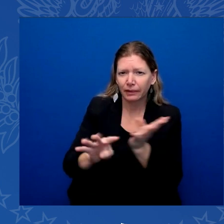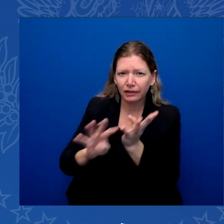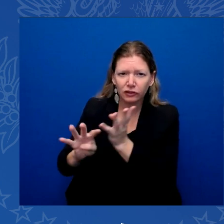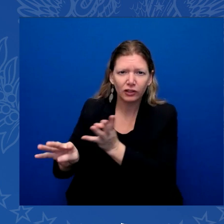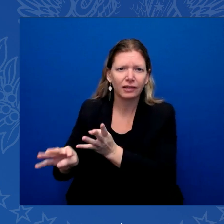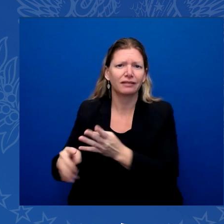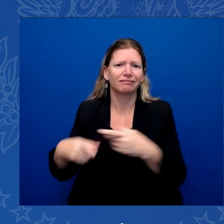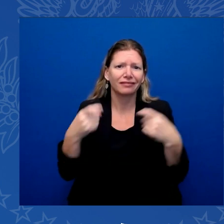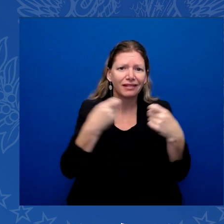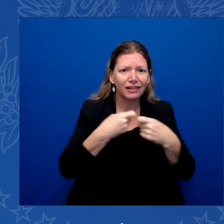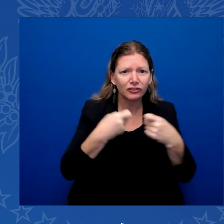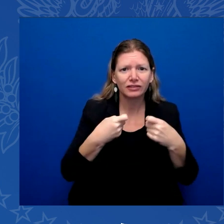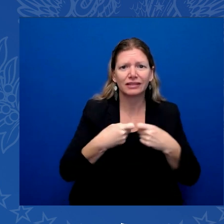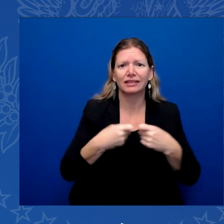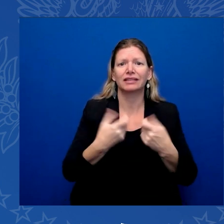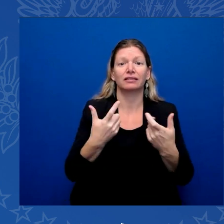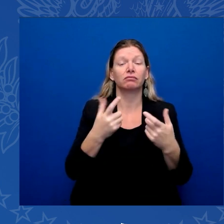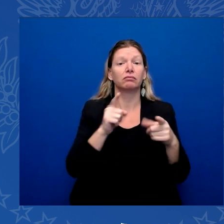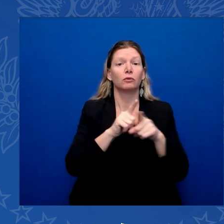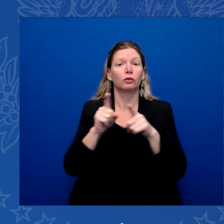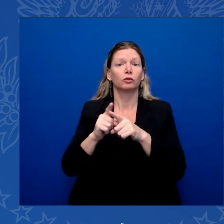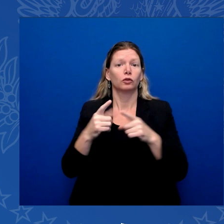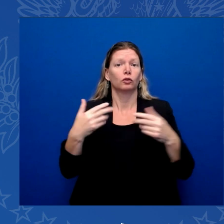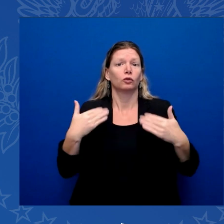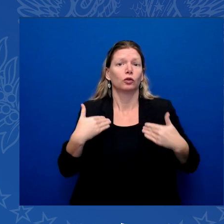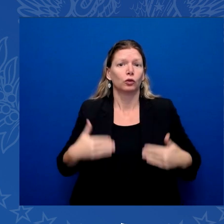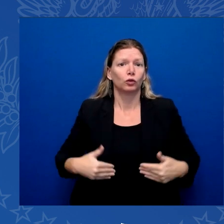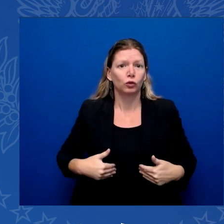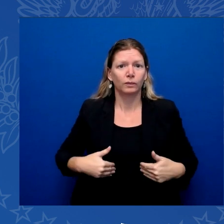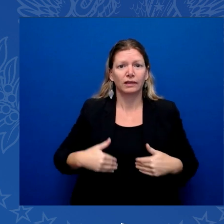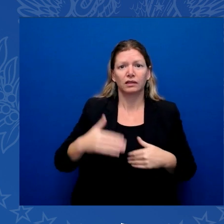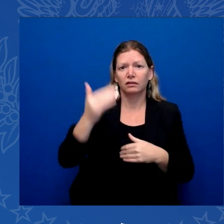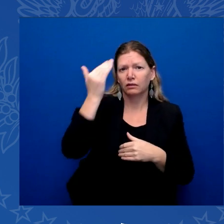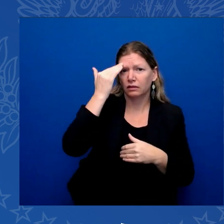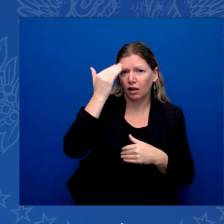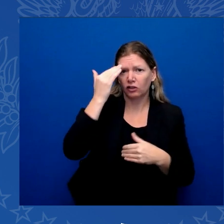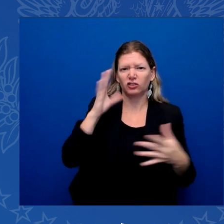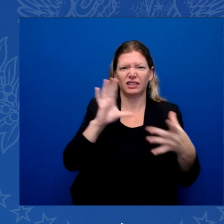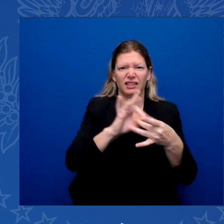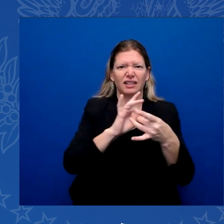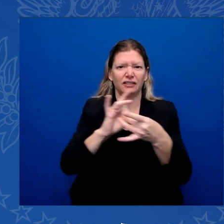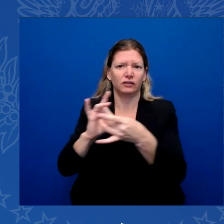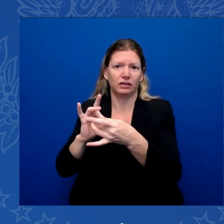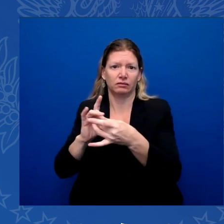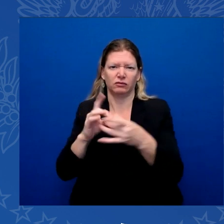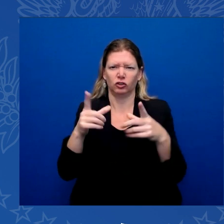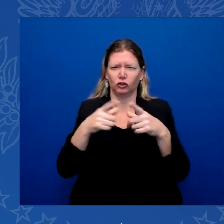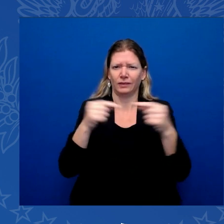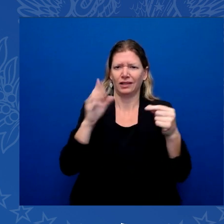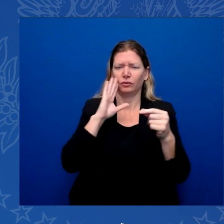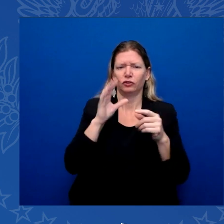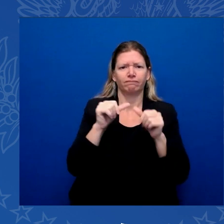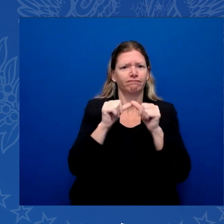In this way, Japan will continue to lead the effort for tangible implementation of PGII.